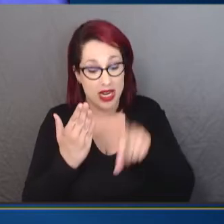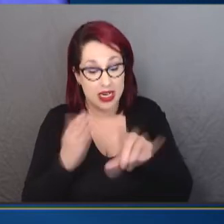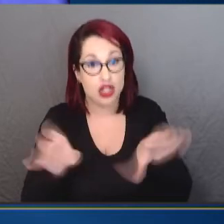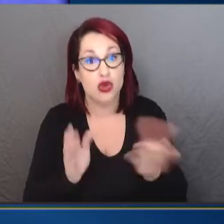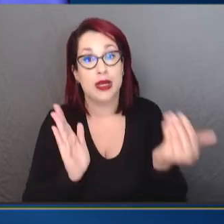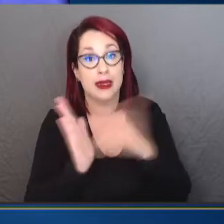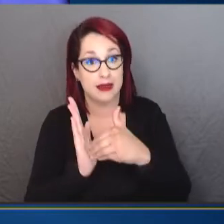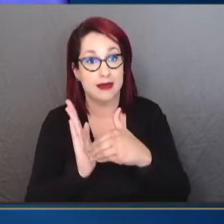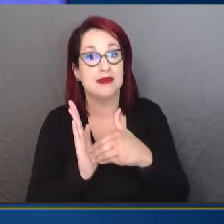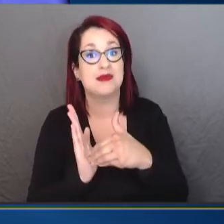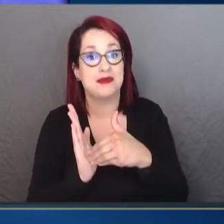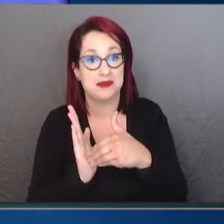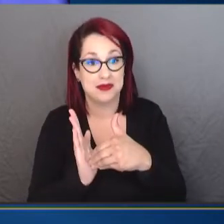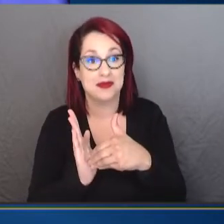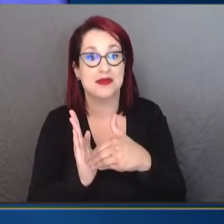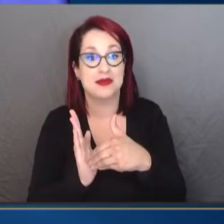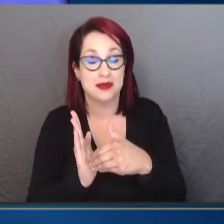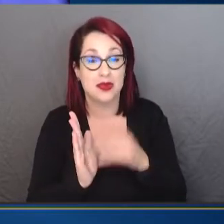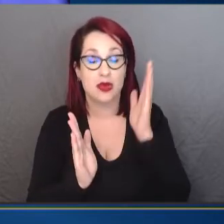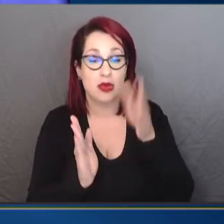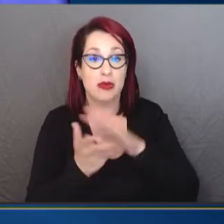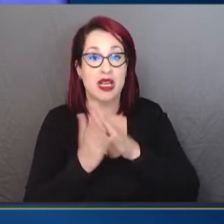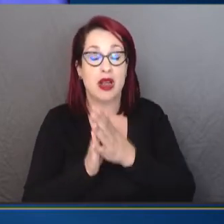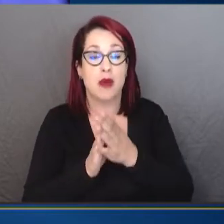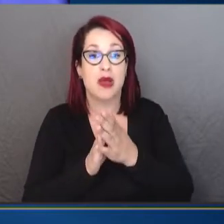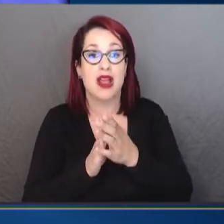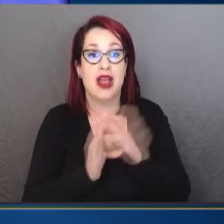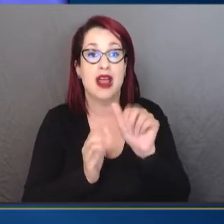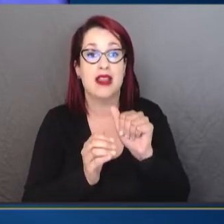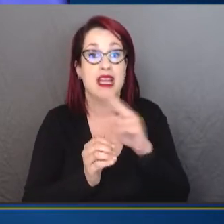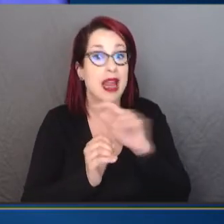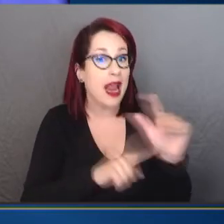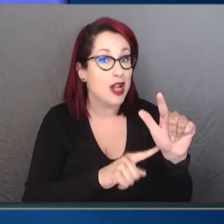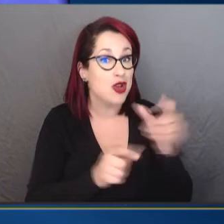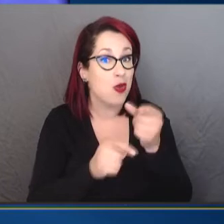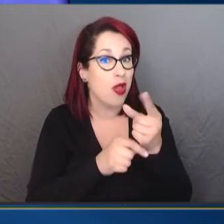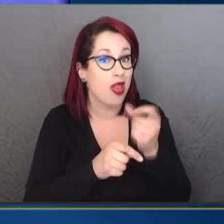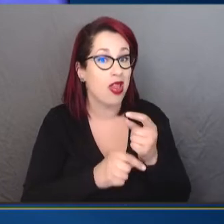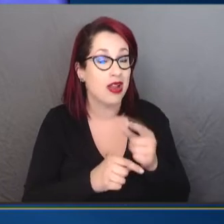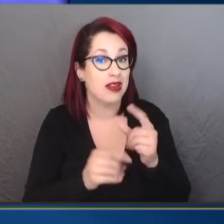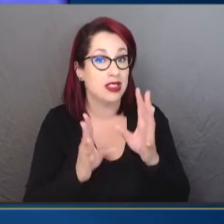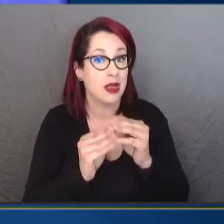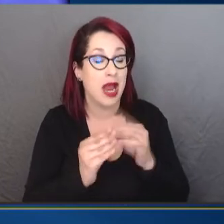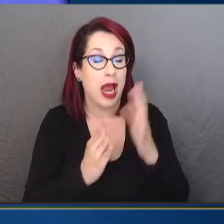will be the annual summit, I hope. But we'll be seeing each other more on other occasions